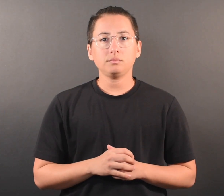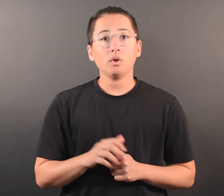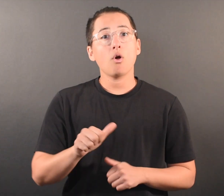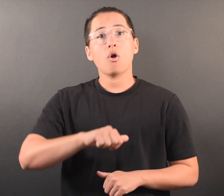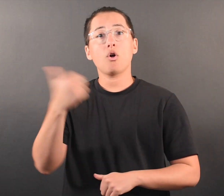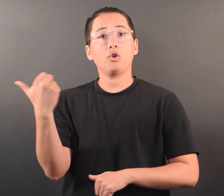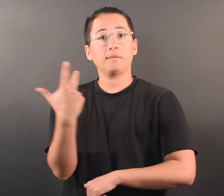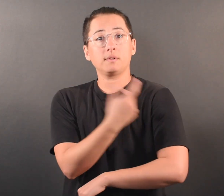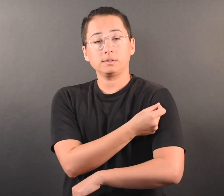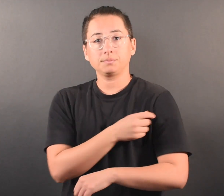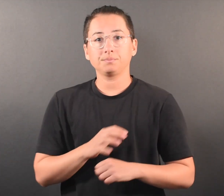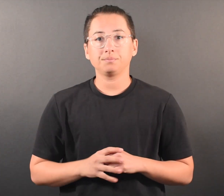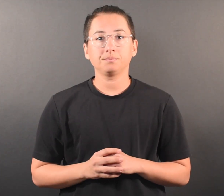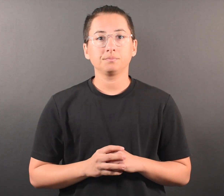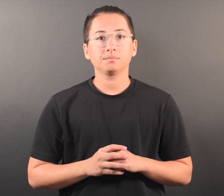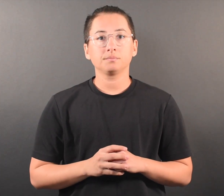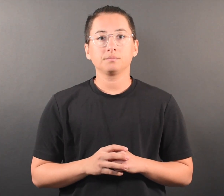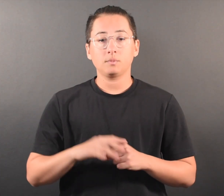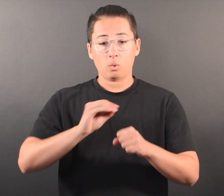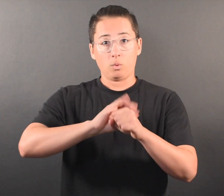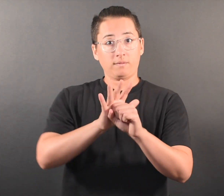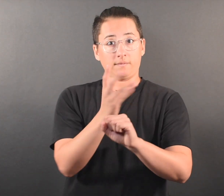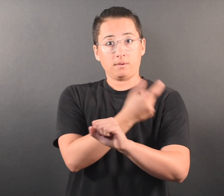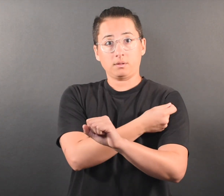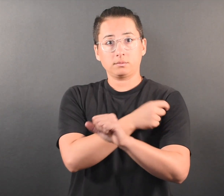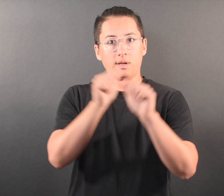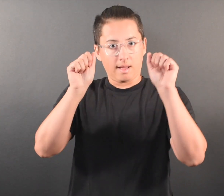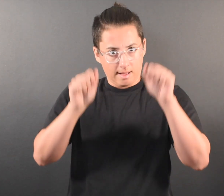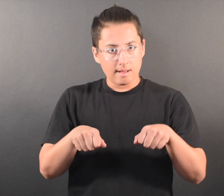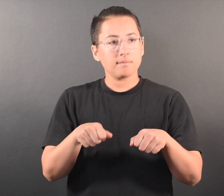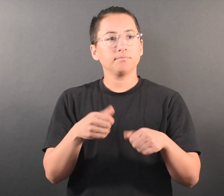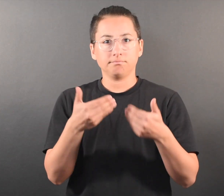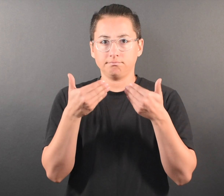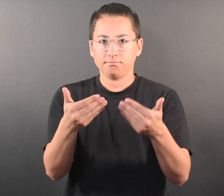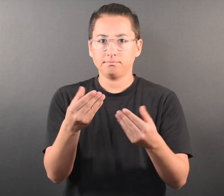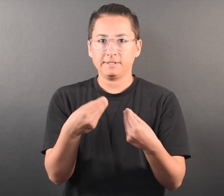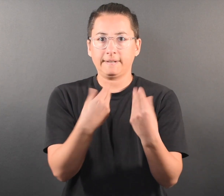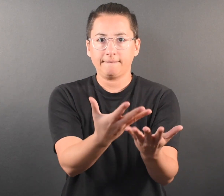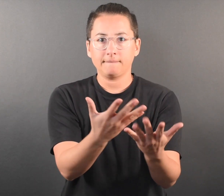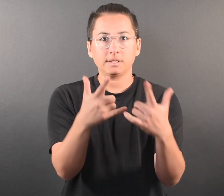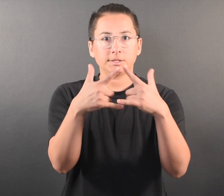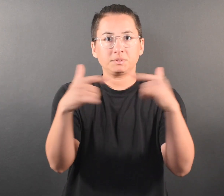Other vaccines COVID-19 vaccines can be given at the